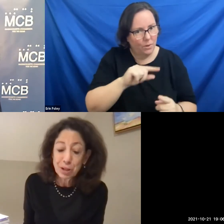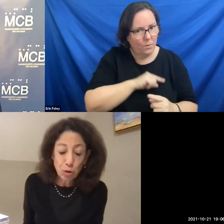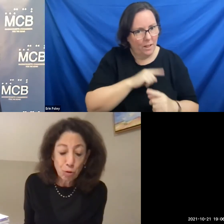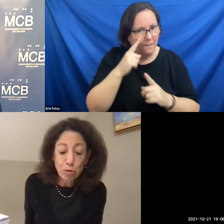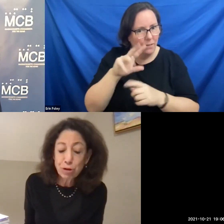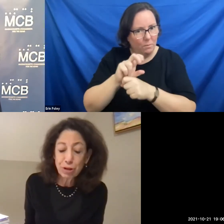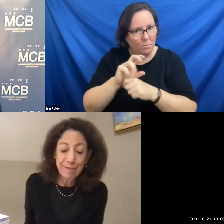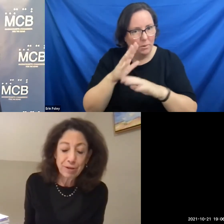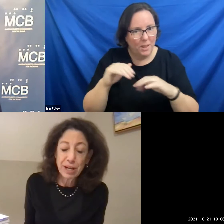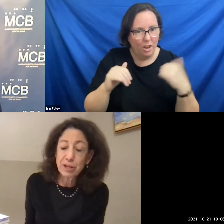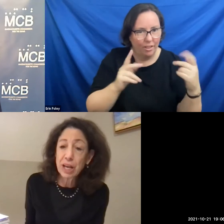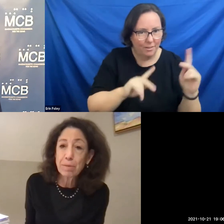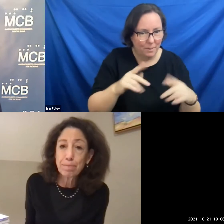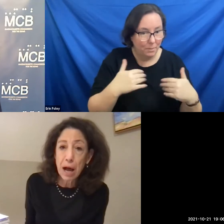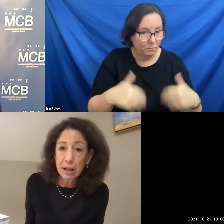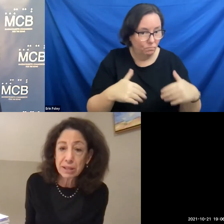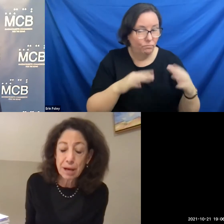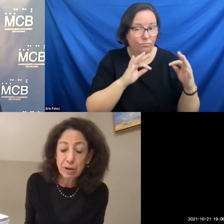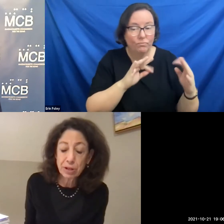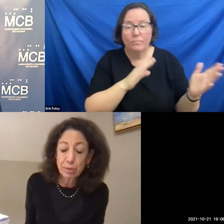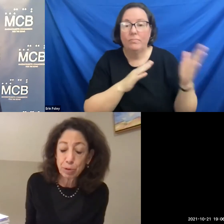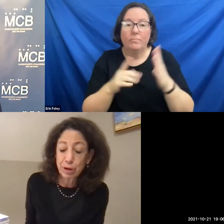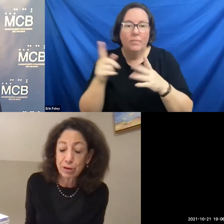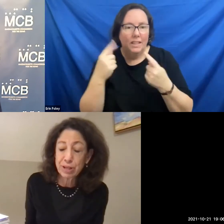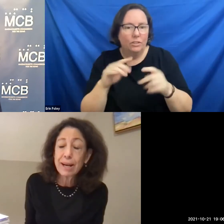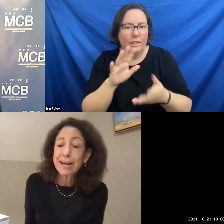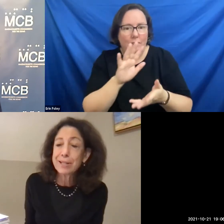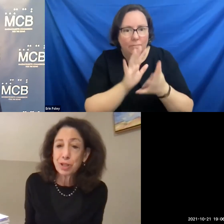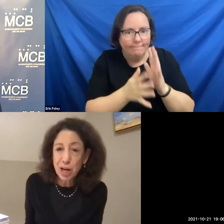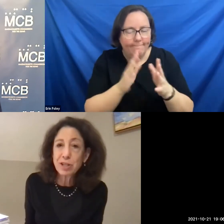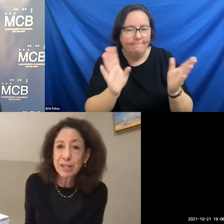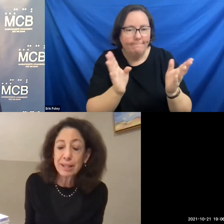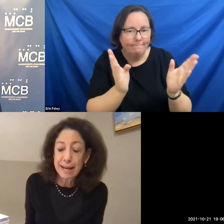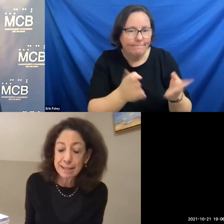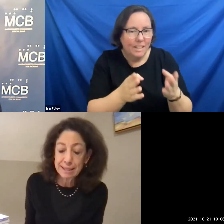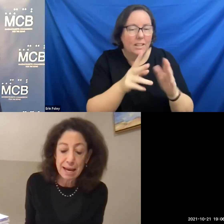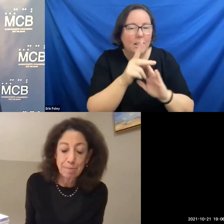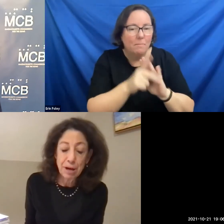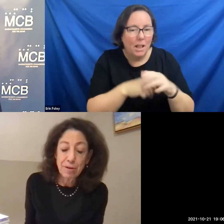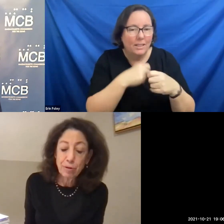His crucial effort to educate policy makers and employers is changing the landscape for